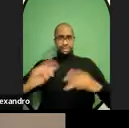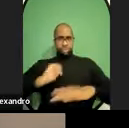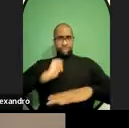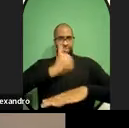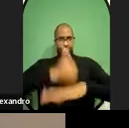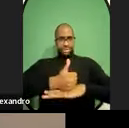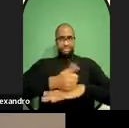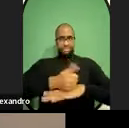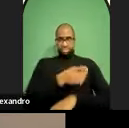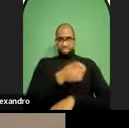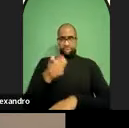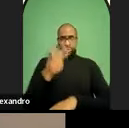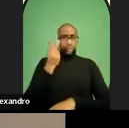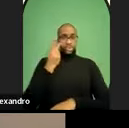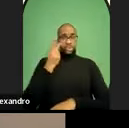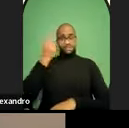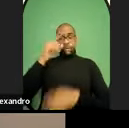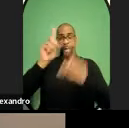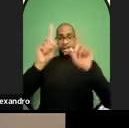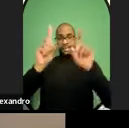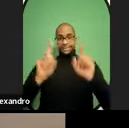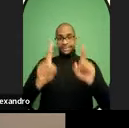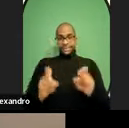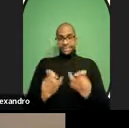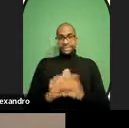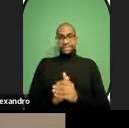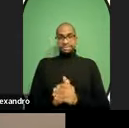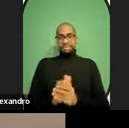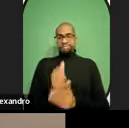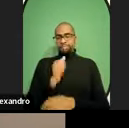government.